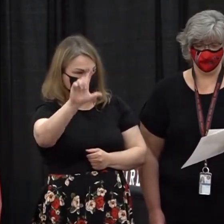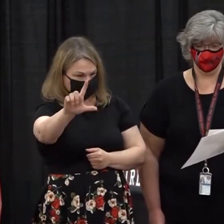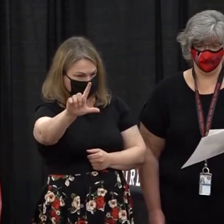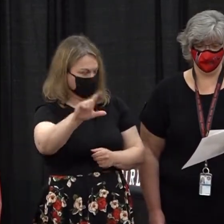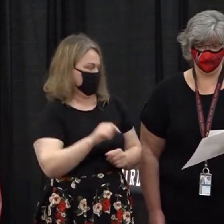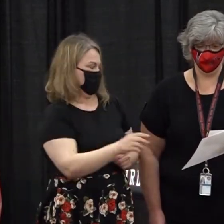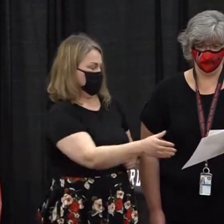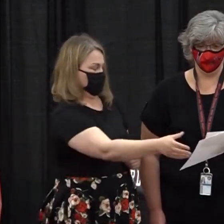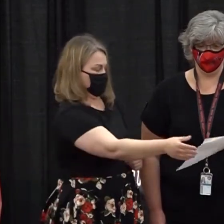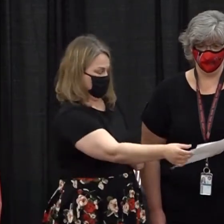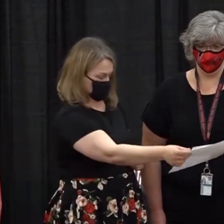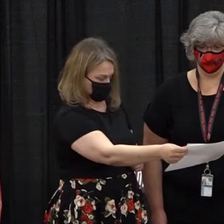Jessica Konkol.